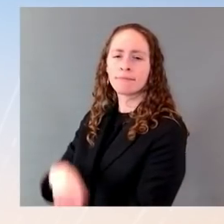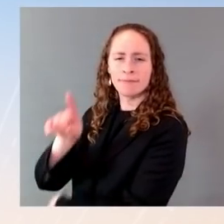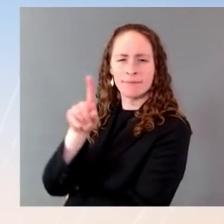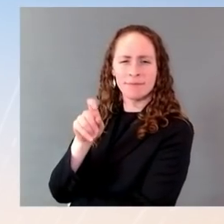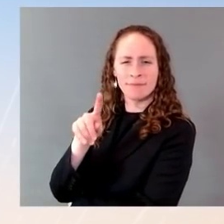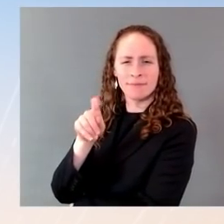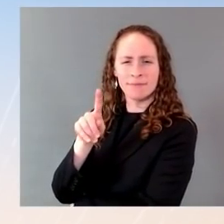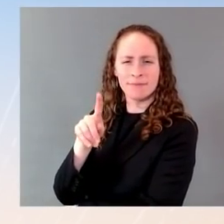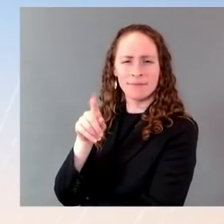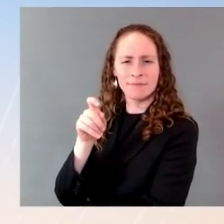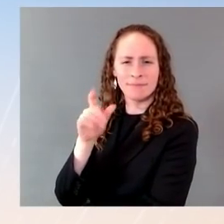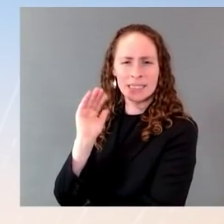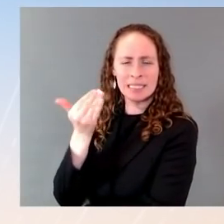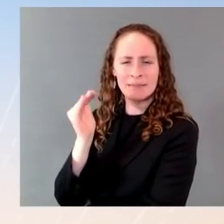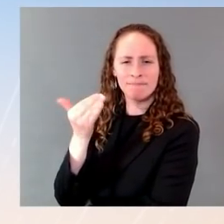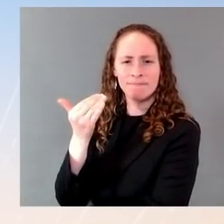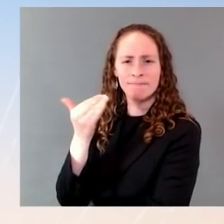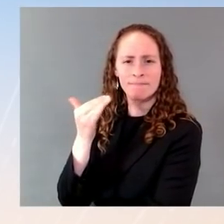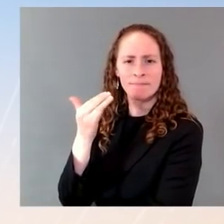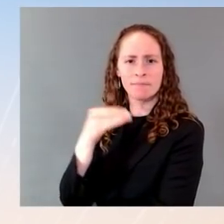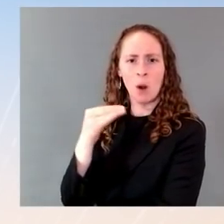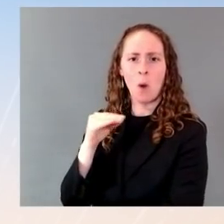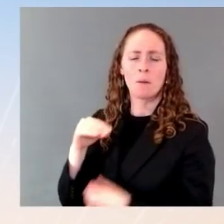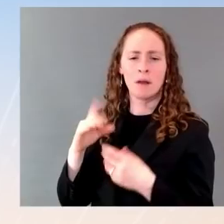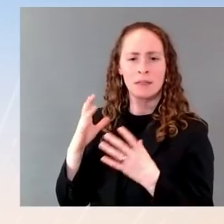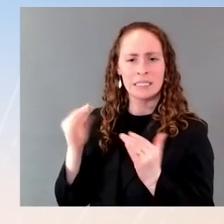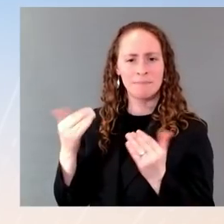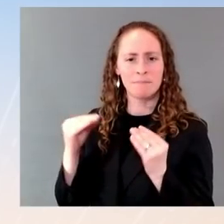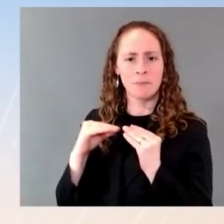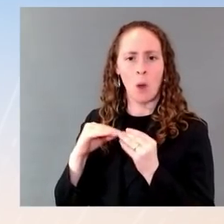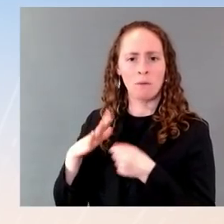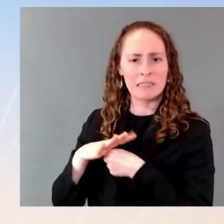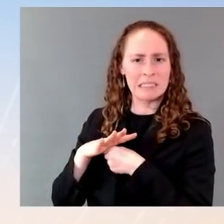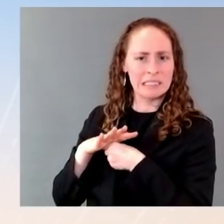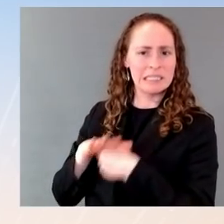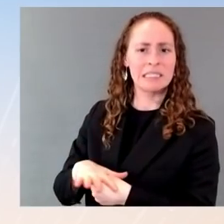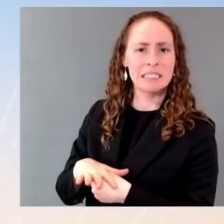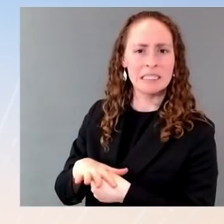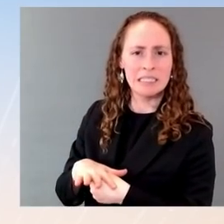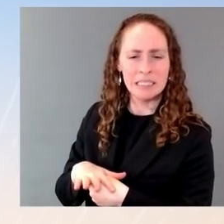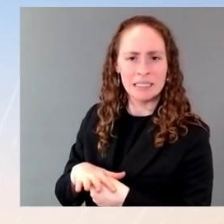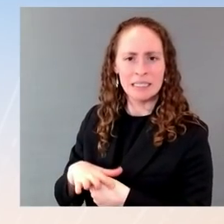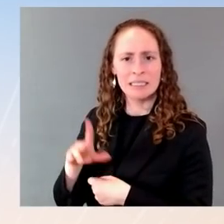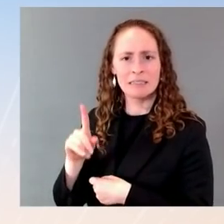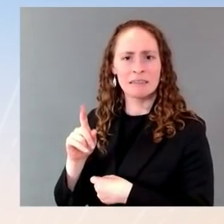of course, you can ask any question you want. But Afghanistan was a war zone; we were at war for 20 years.